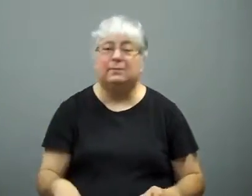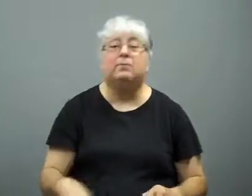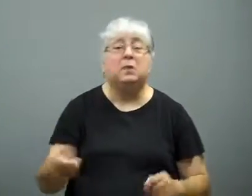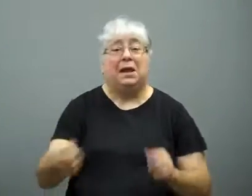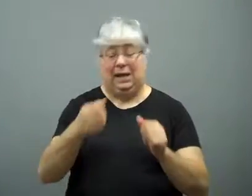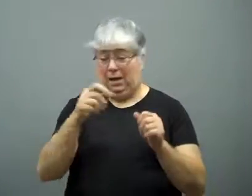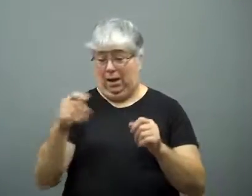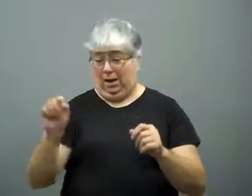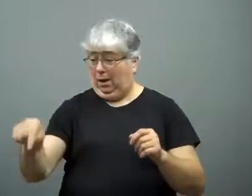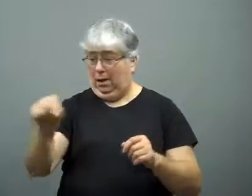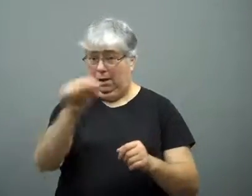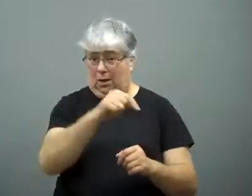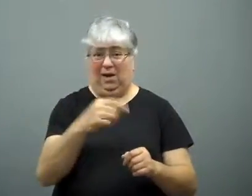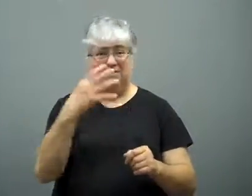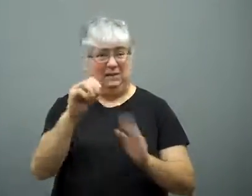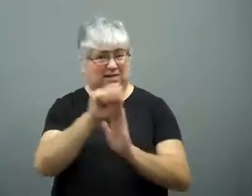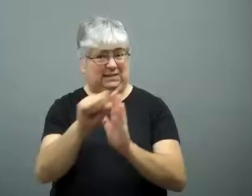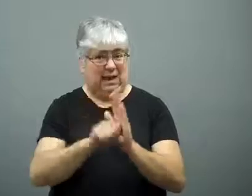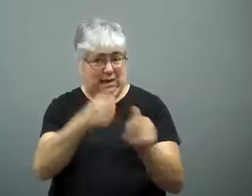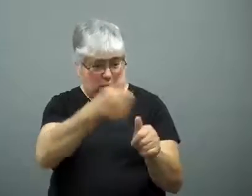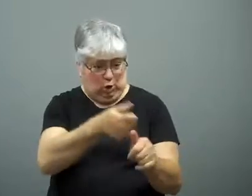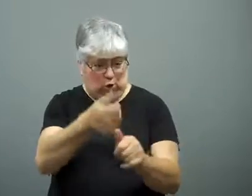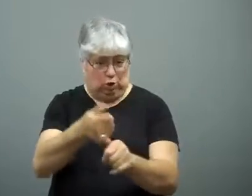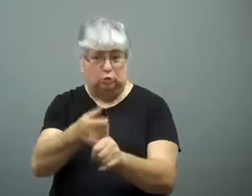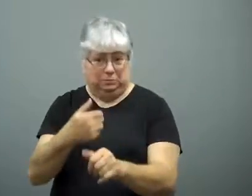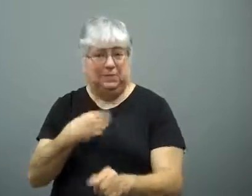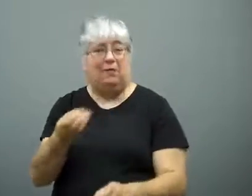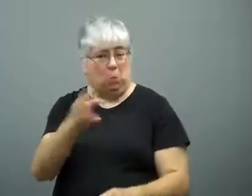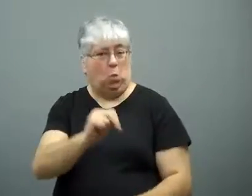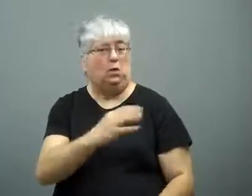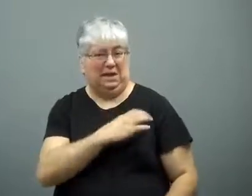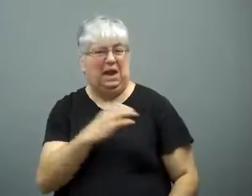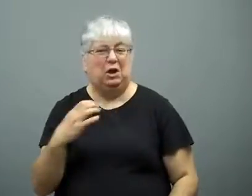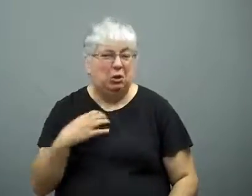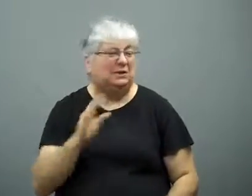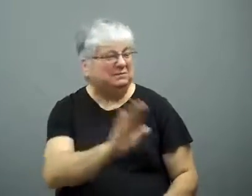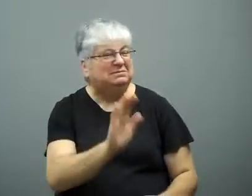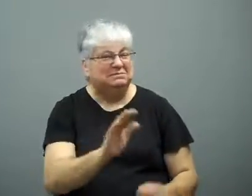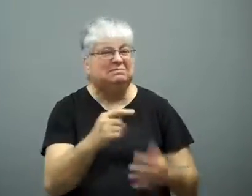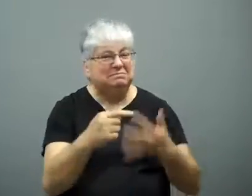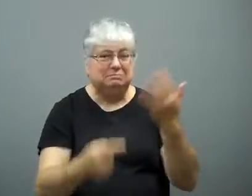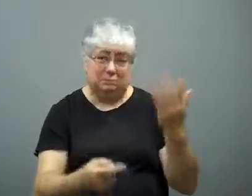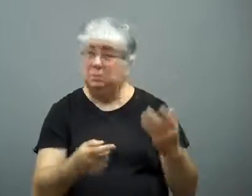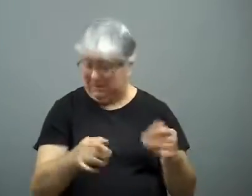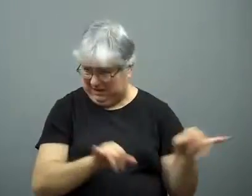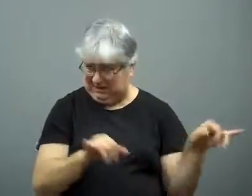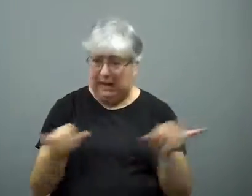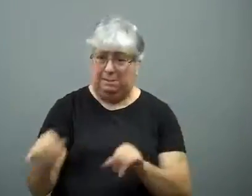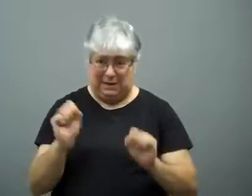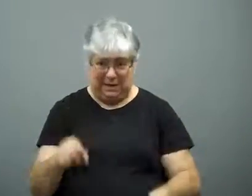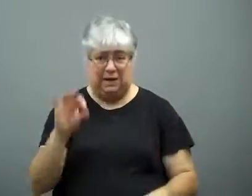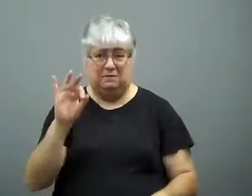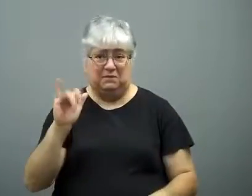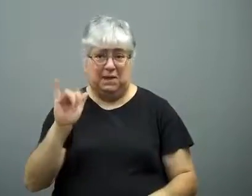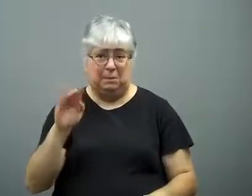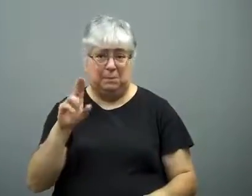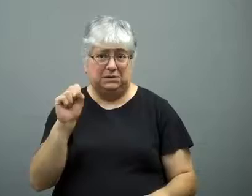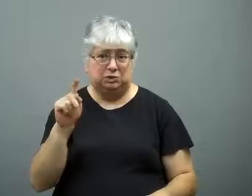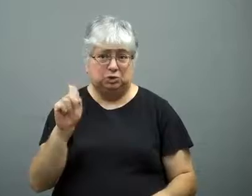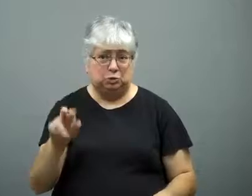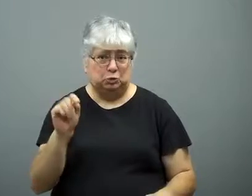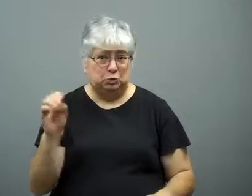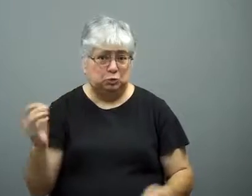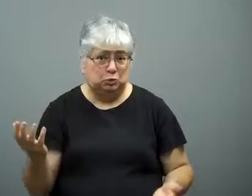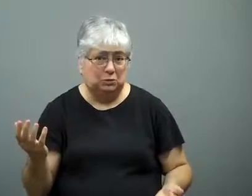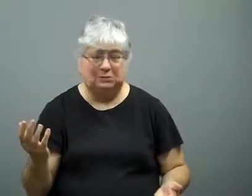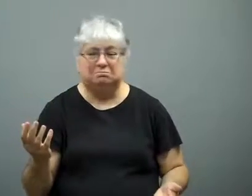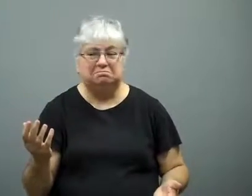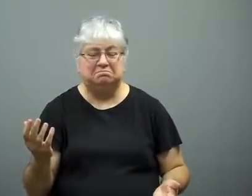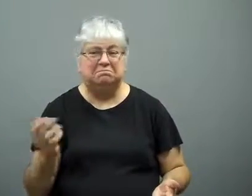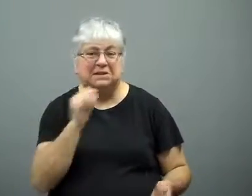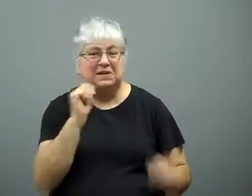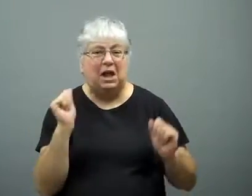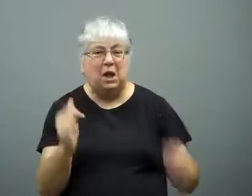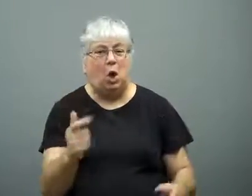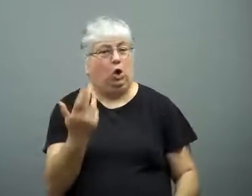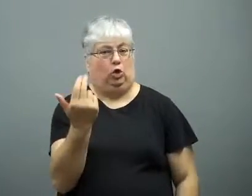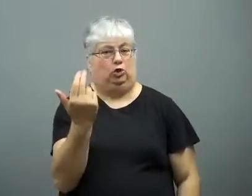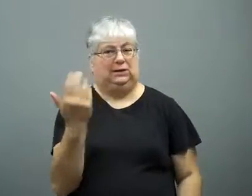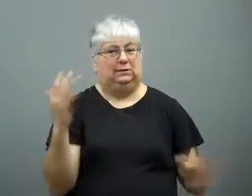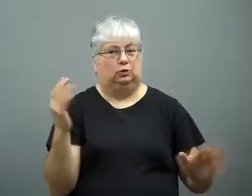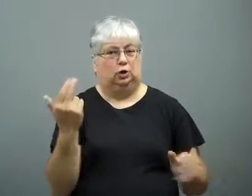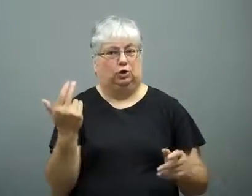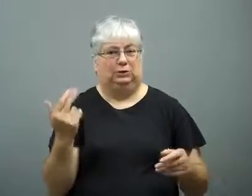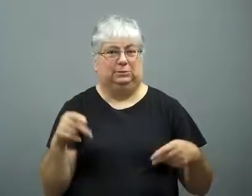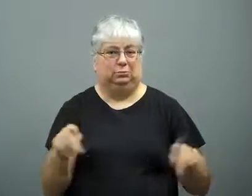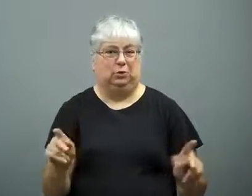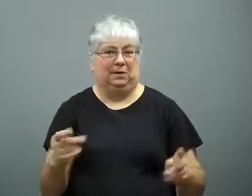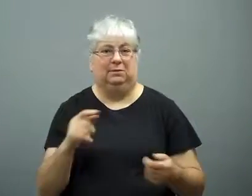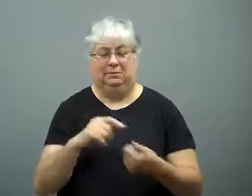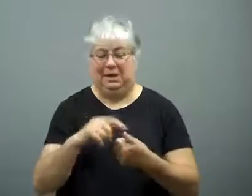Each state has its own legislature, but not all allow filibusters.